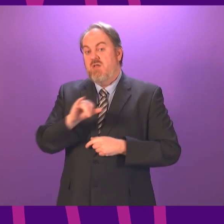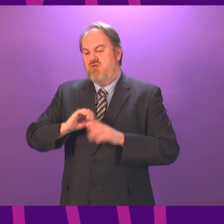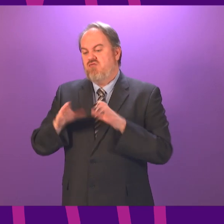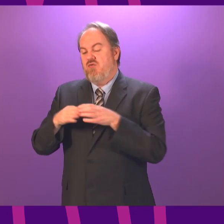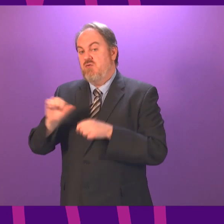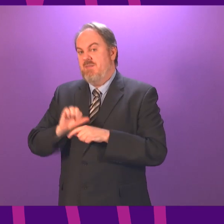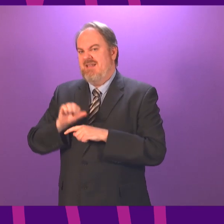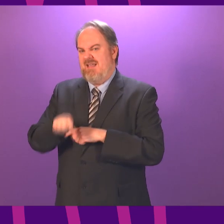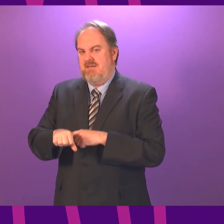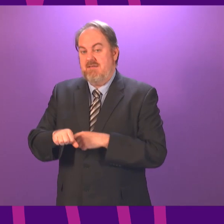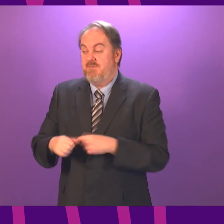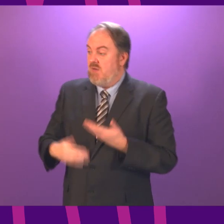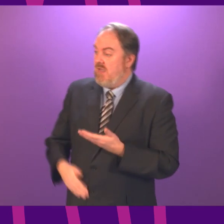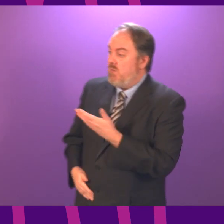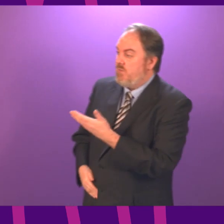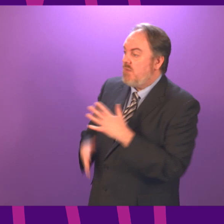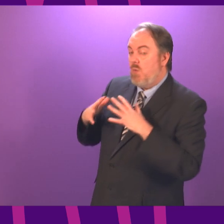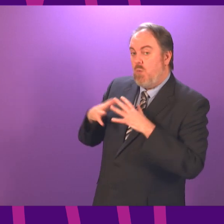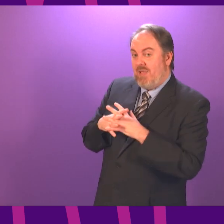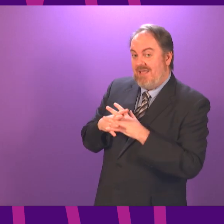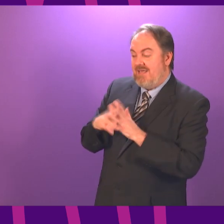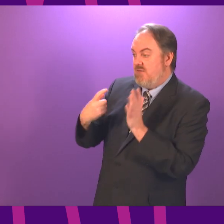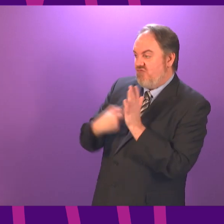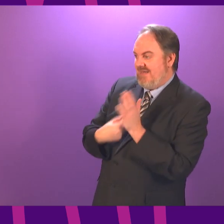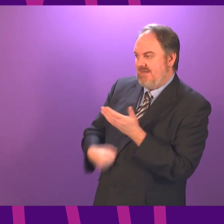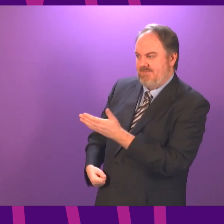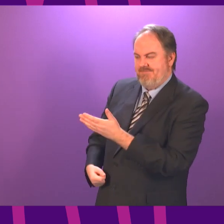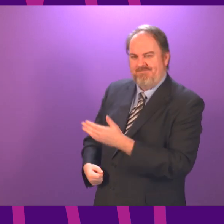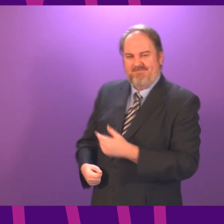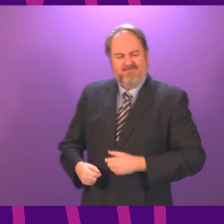Willie Rennie (North East Fife) (LD): How can the people of Scotland judge the First